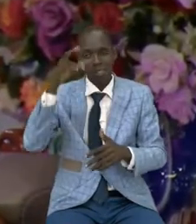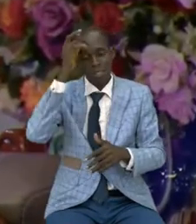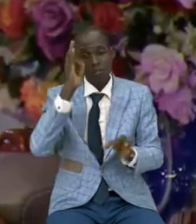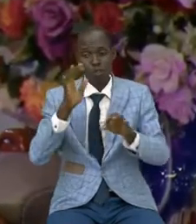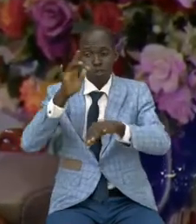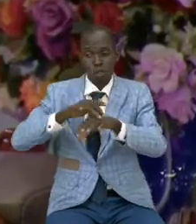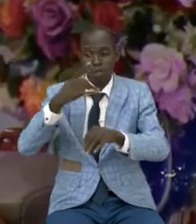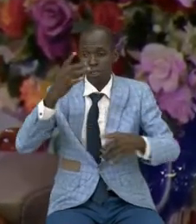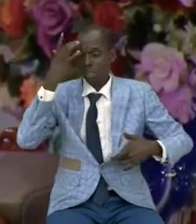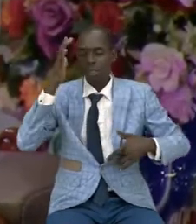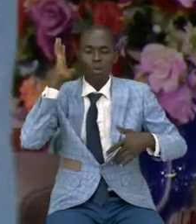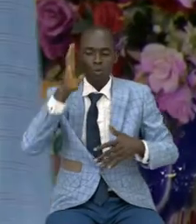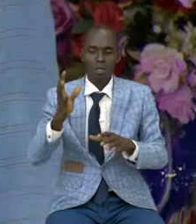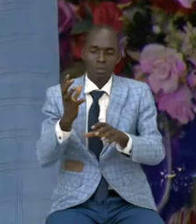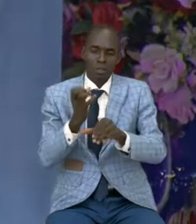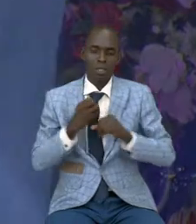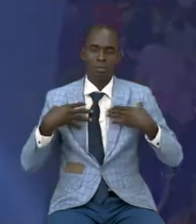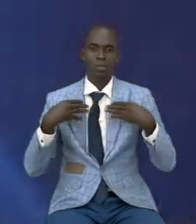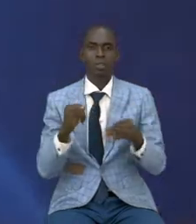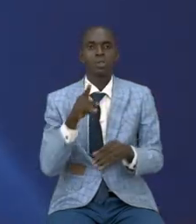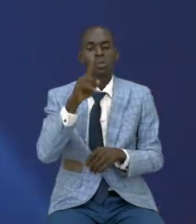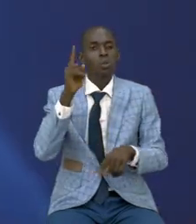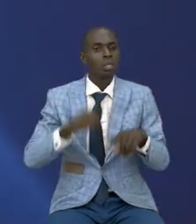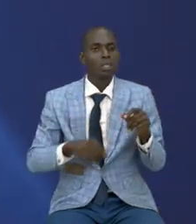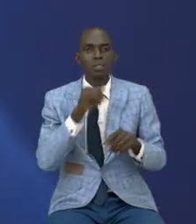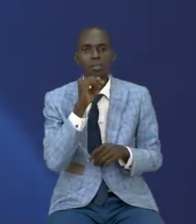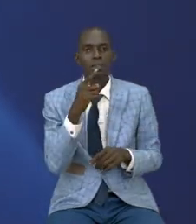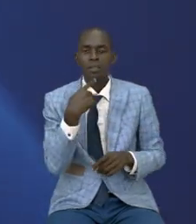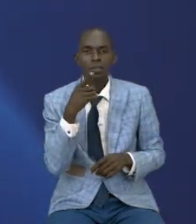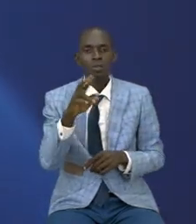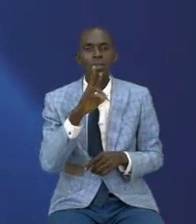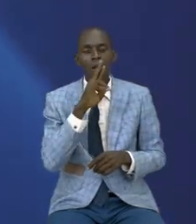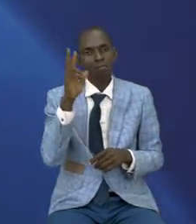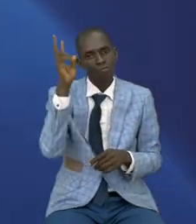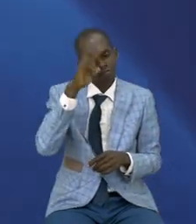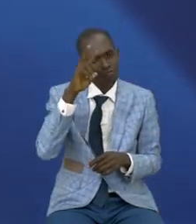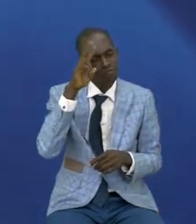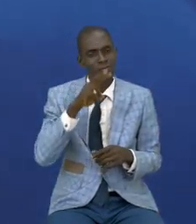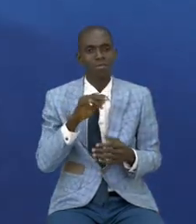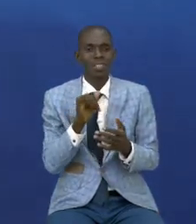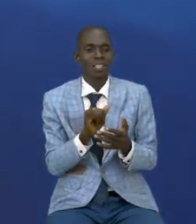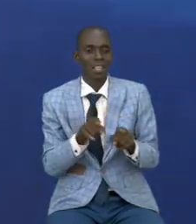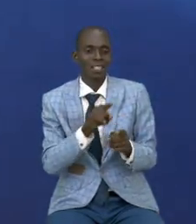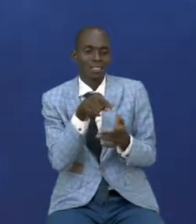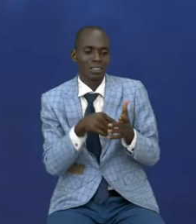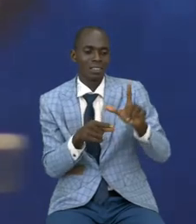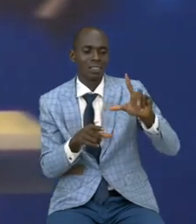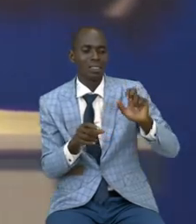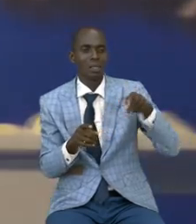shall recover you cannot claim any ignorance now like this leopard because he gave them power and